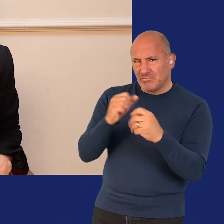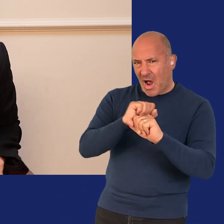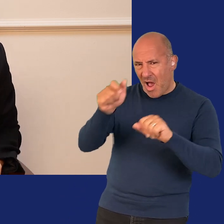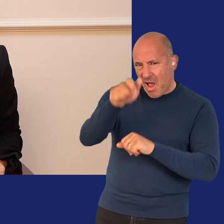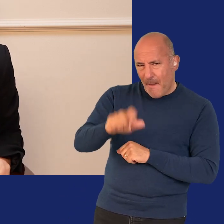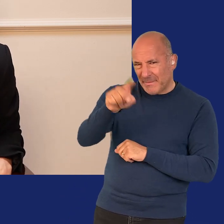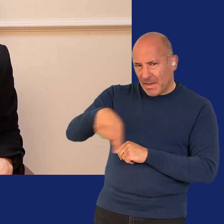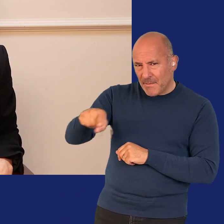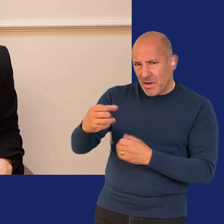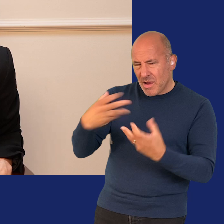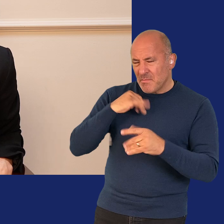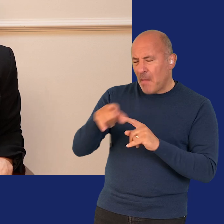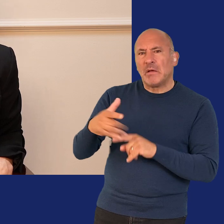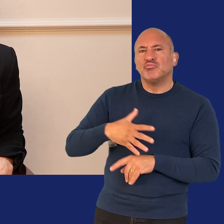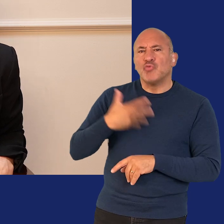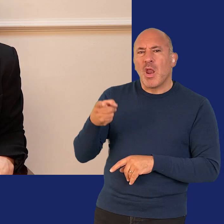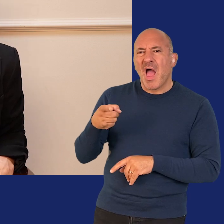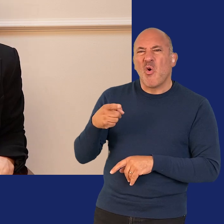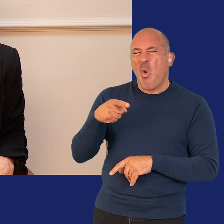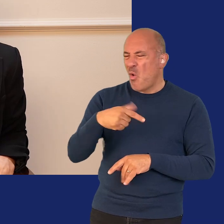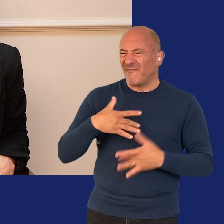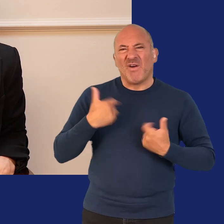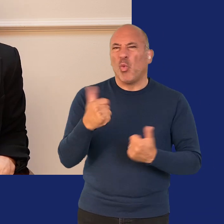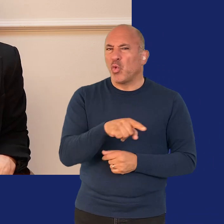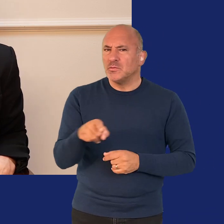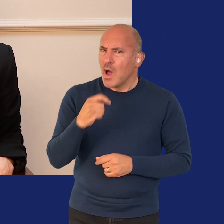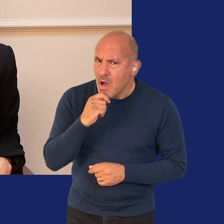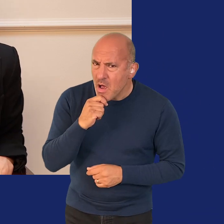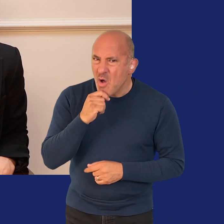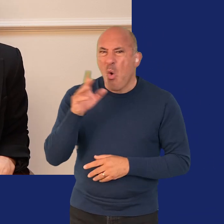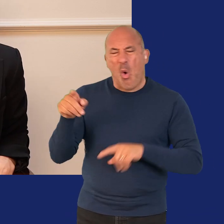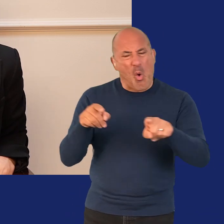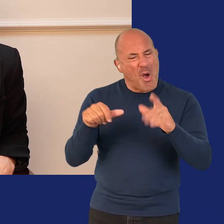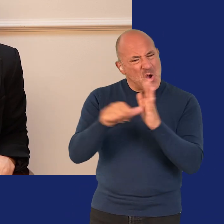like that or that that didn't make me feel very good, or actually that I found that part difficult in the process. Josh: Yeah.